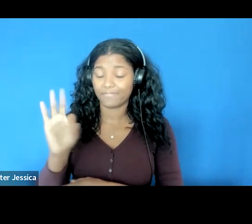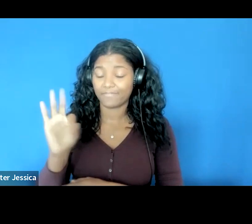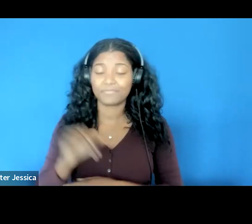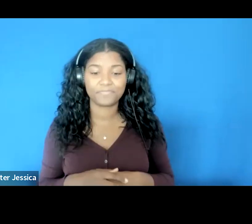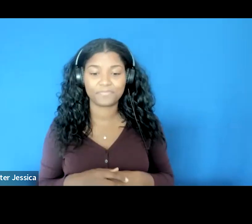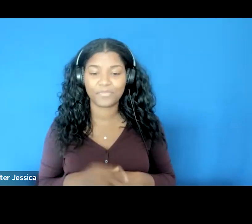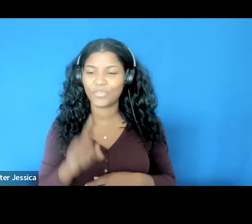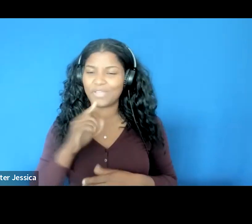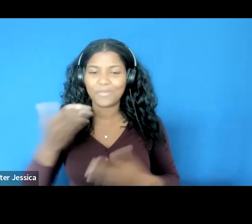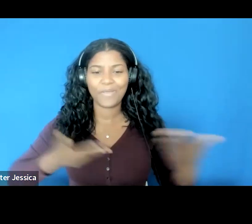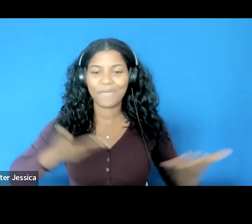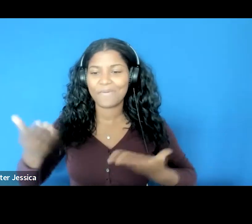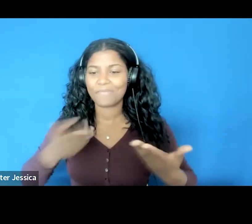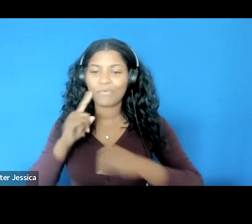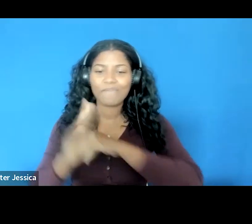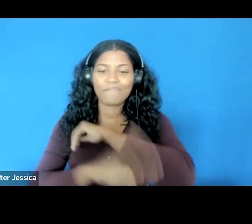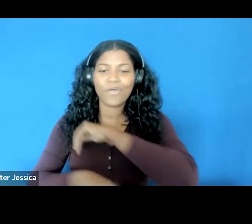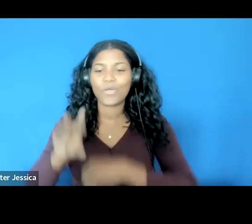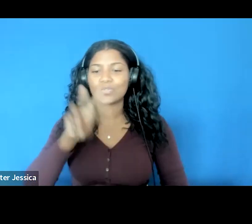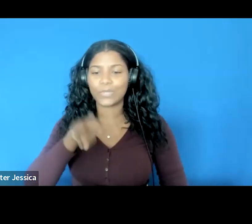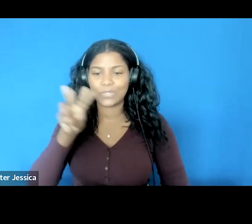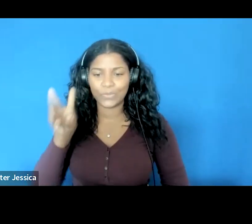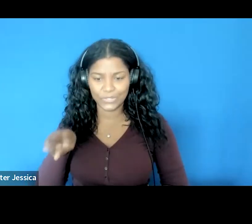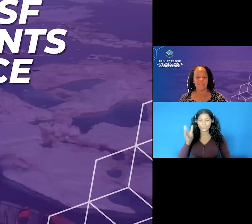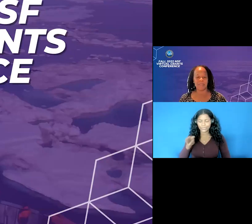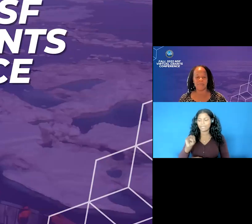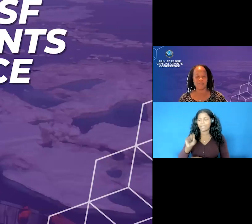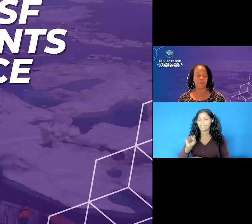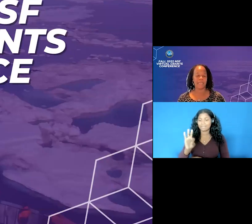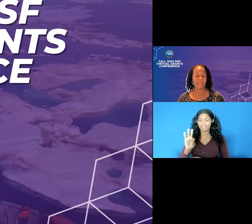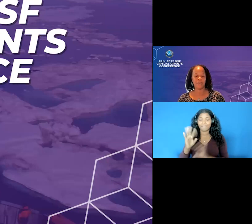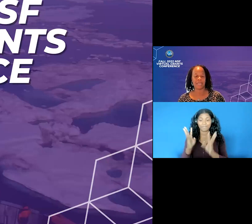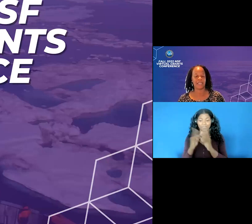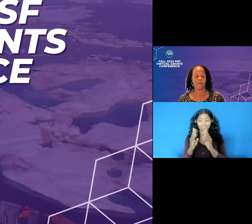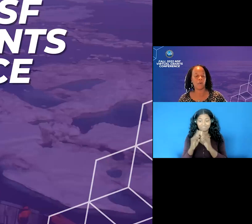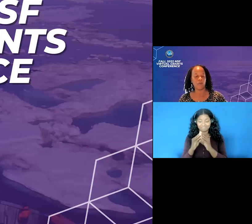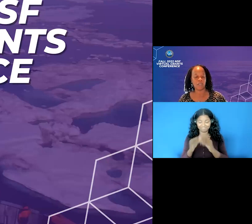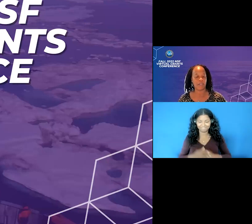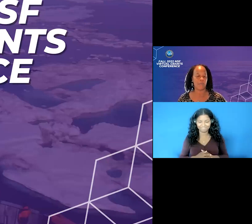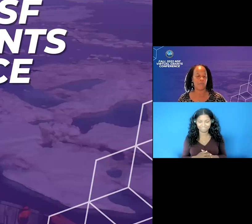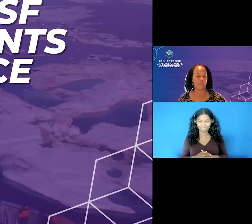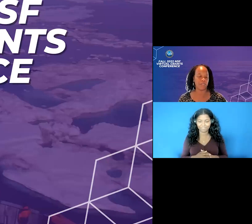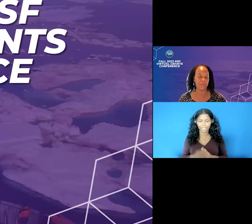of the fall 2022 NSF virtual grants conference. Before we begin we'd like to take a poll to find out more about you.